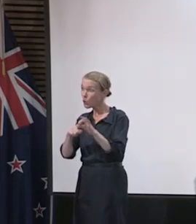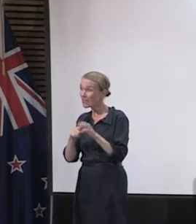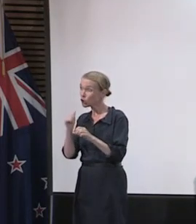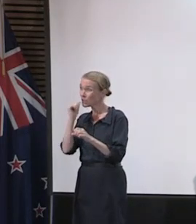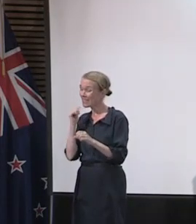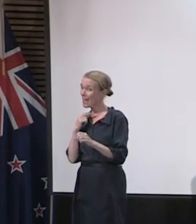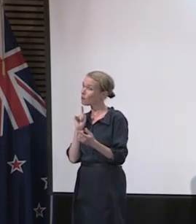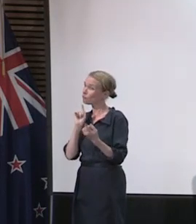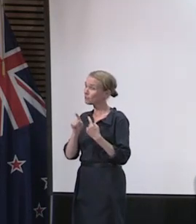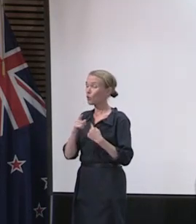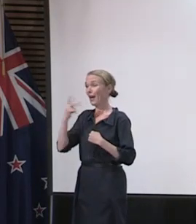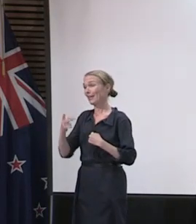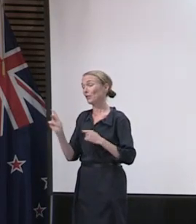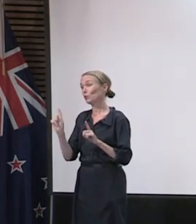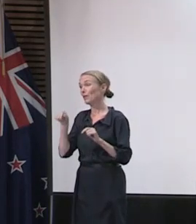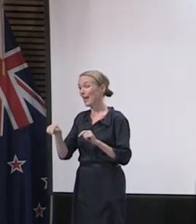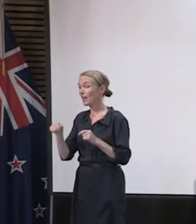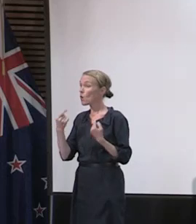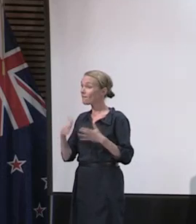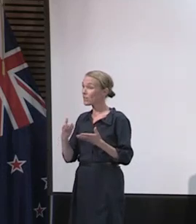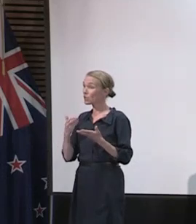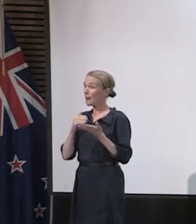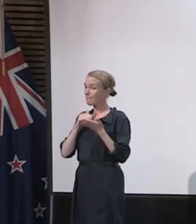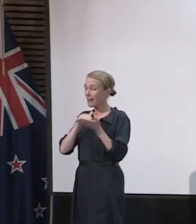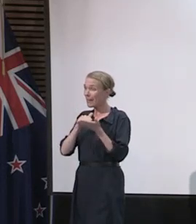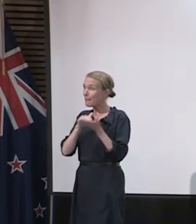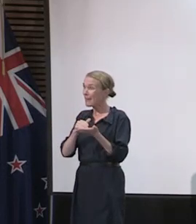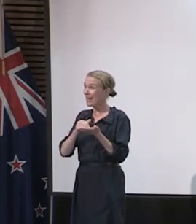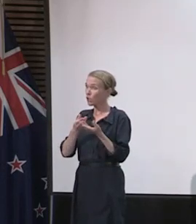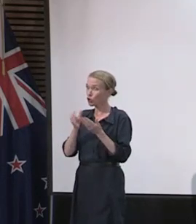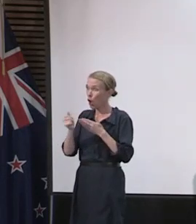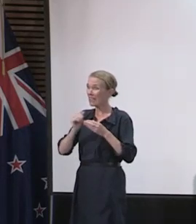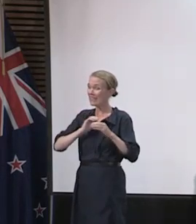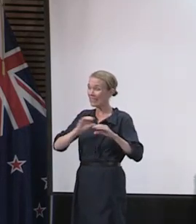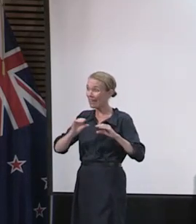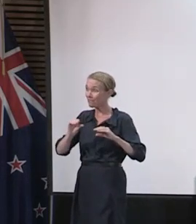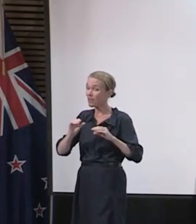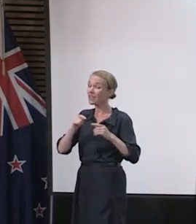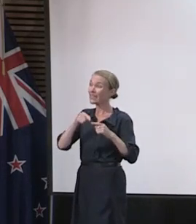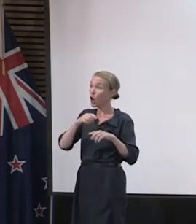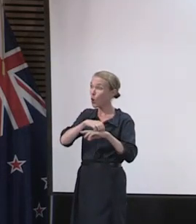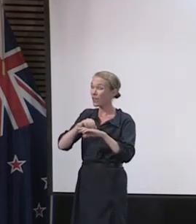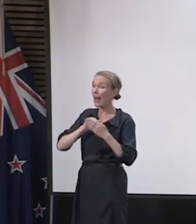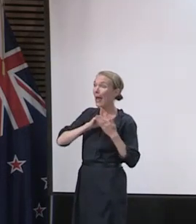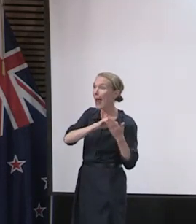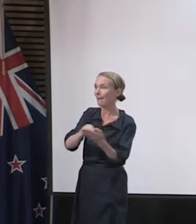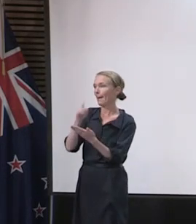not be the case. I repeat the same message I used yesterday we provided tens of millions for those services to make